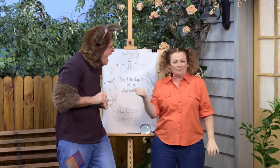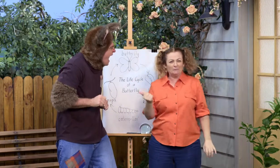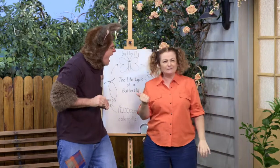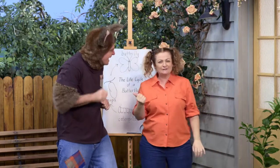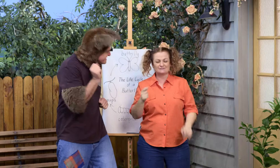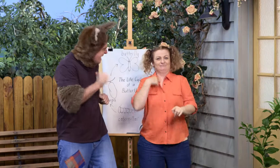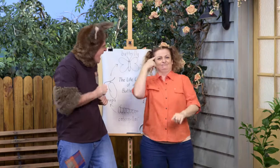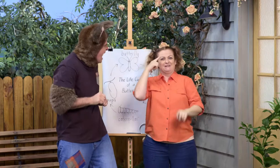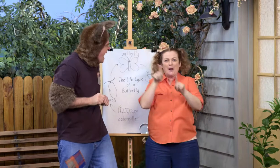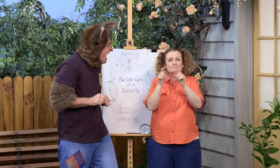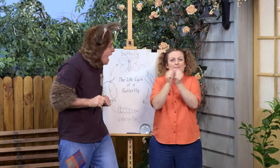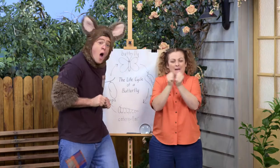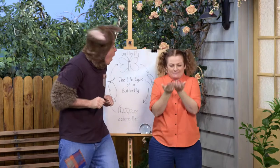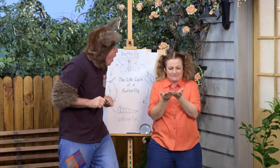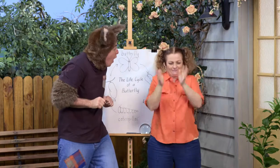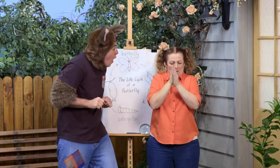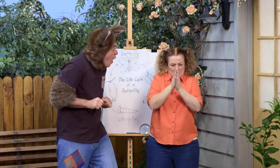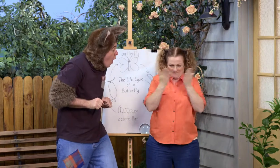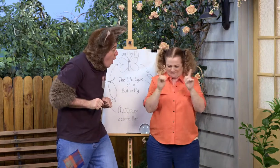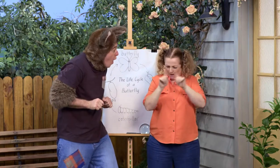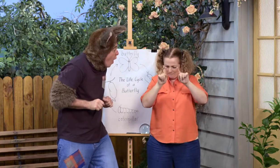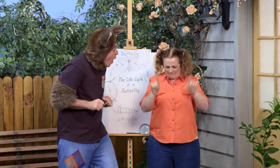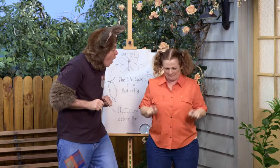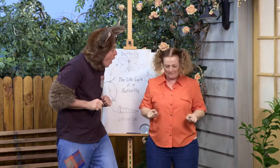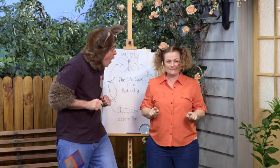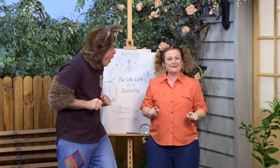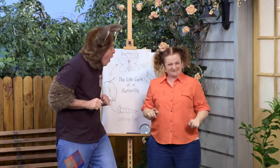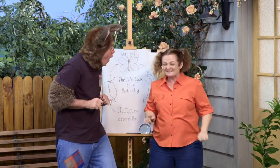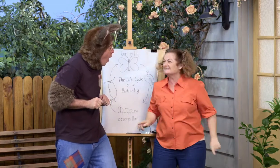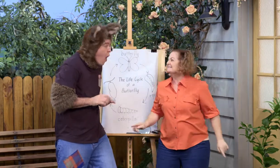It's almost like folding a piece of paper in half. They're symmetrical.